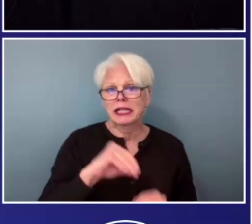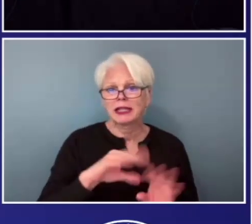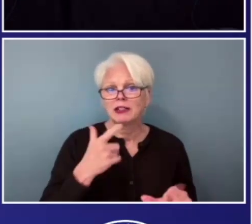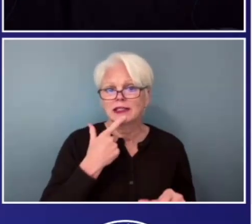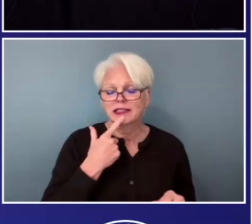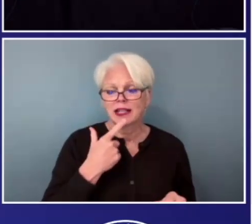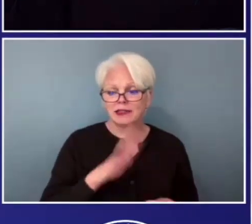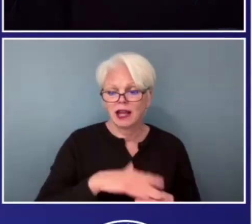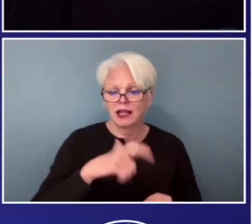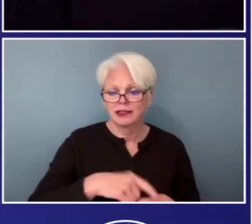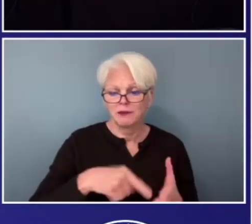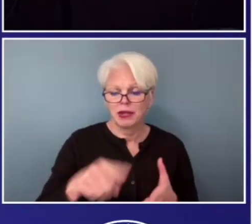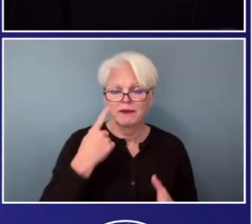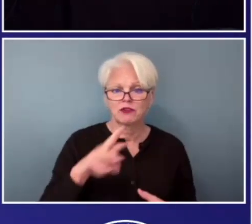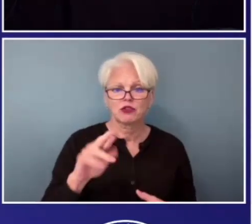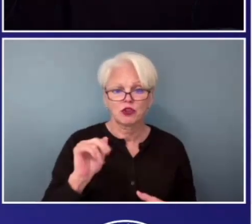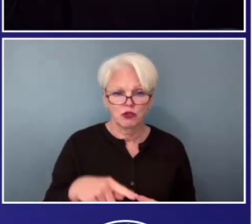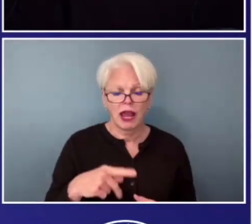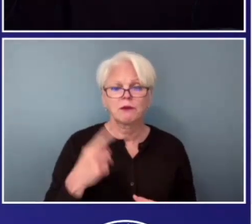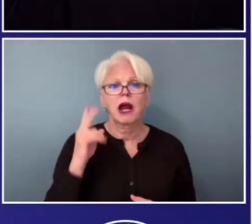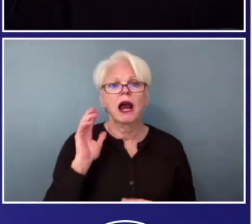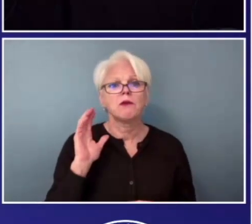Looking for an explanation of how you square that.